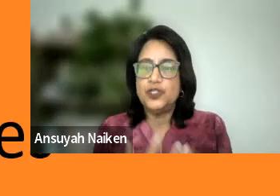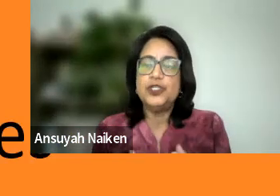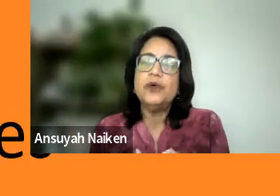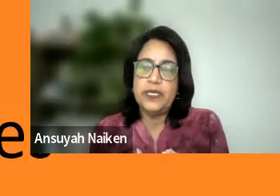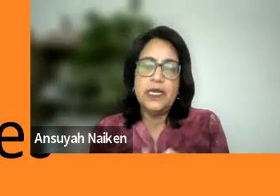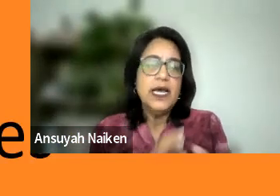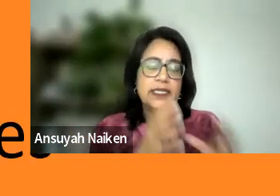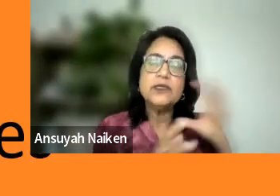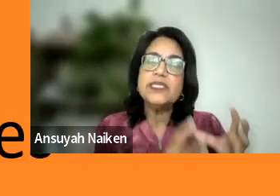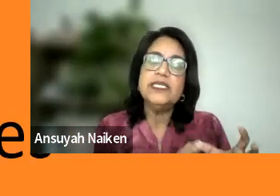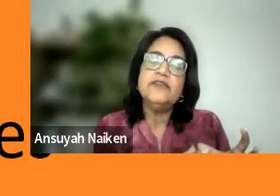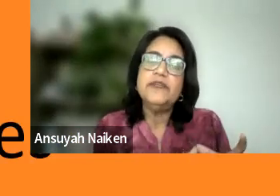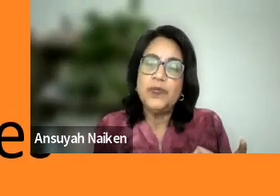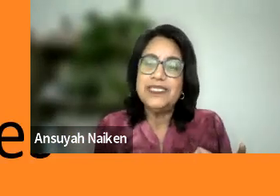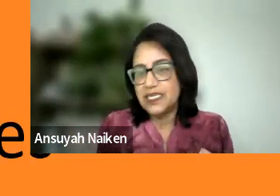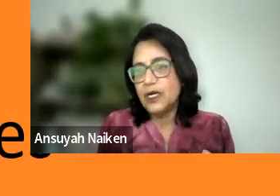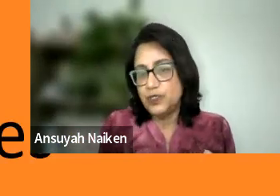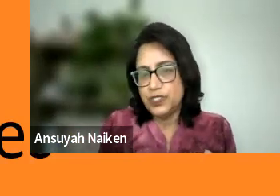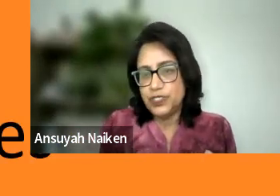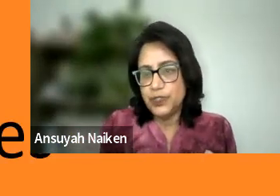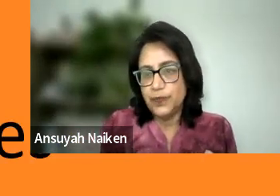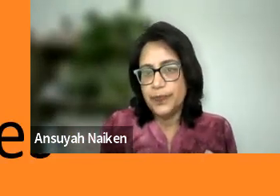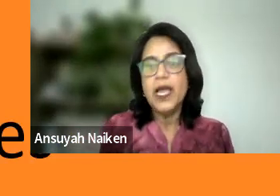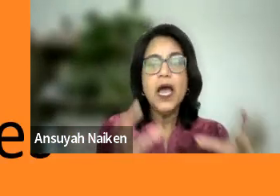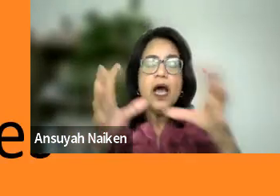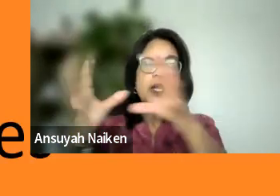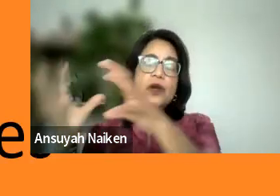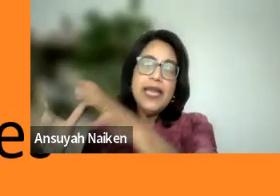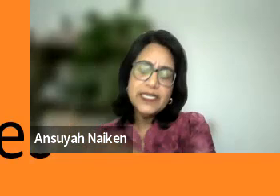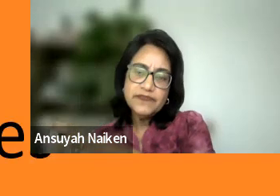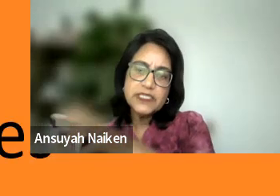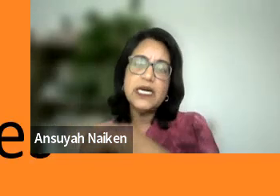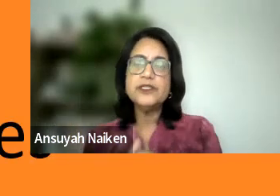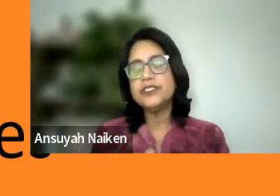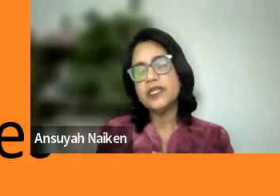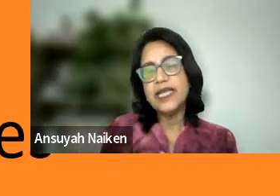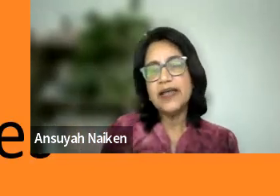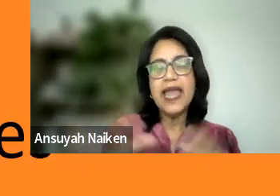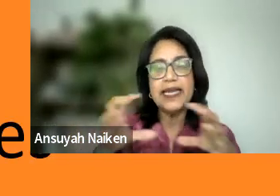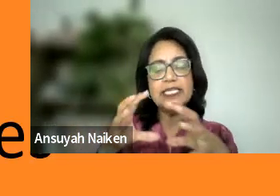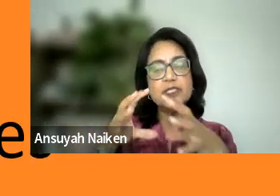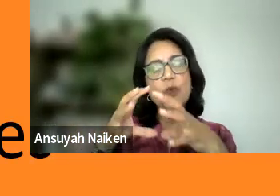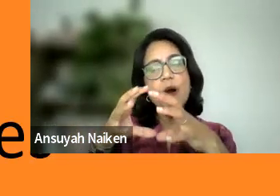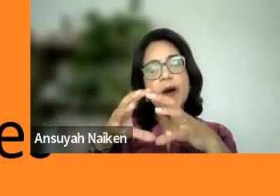But see this as an opportunity or an area for growth.